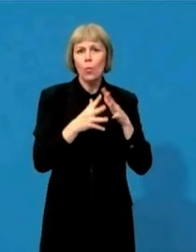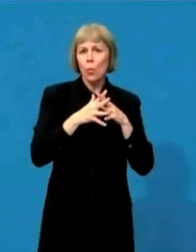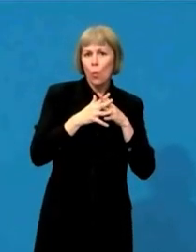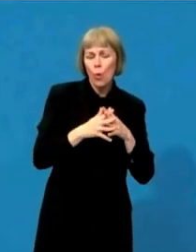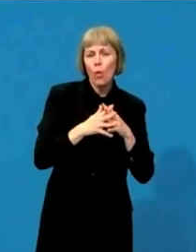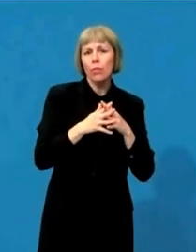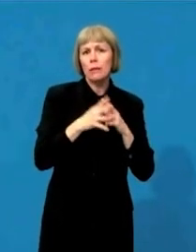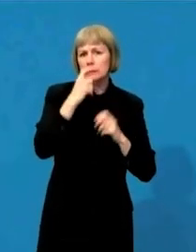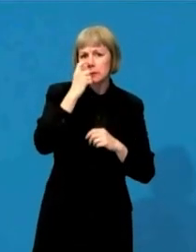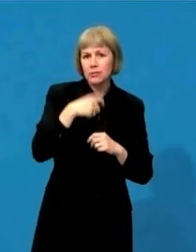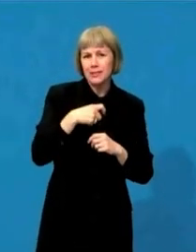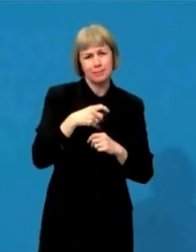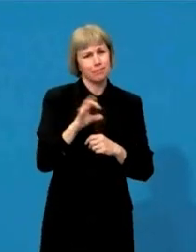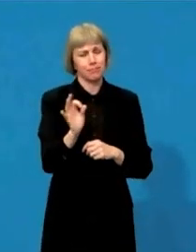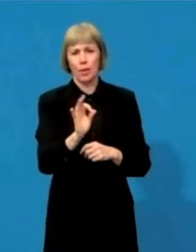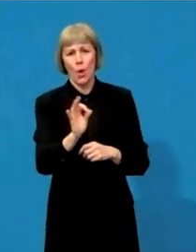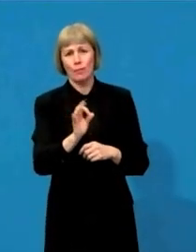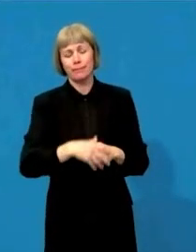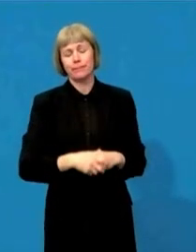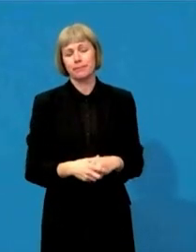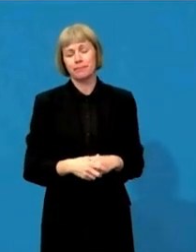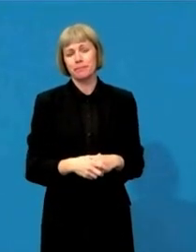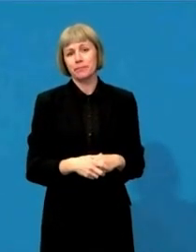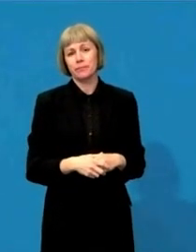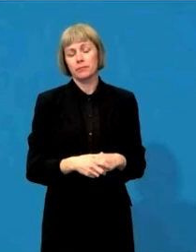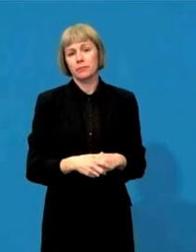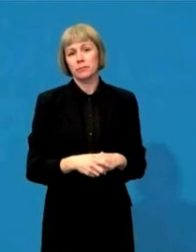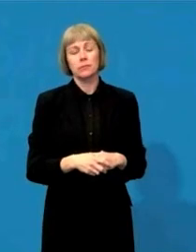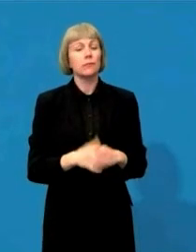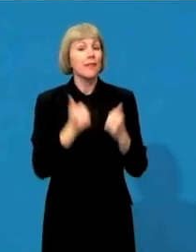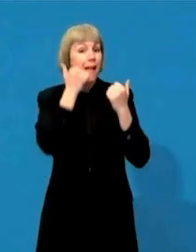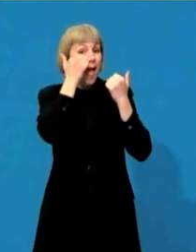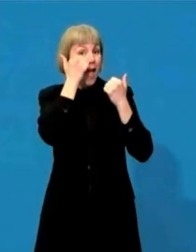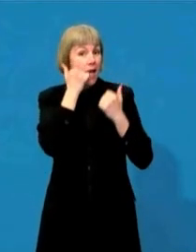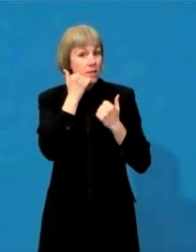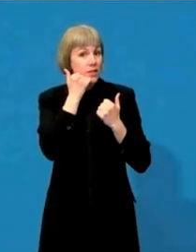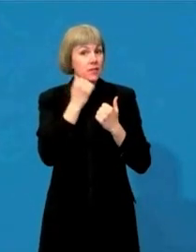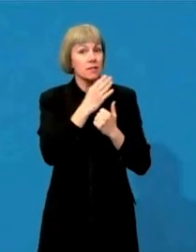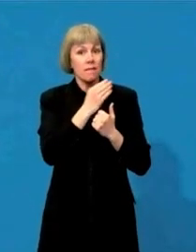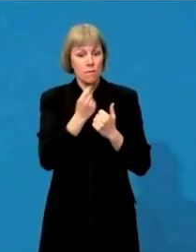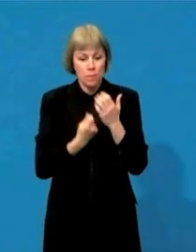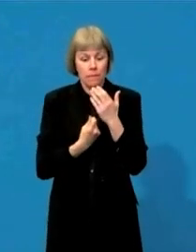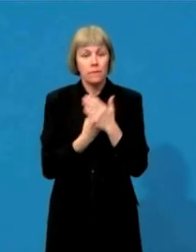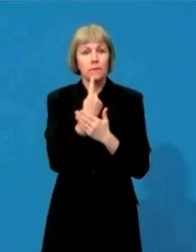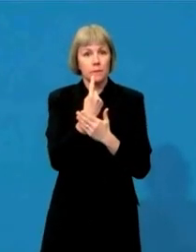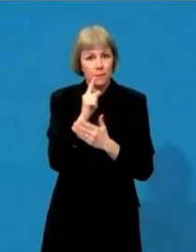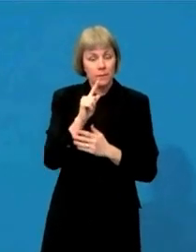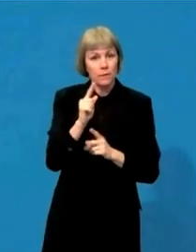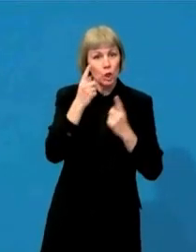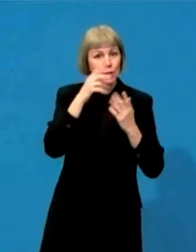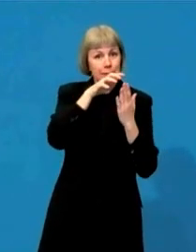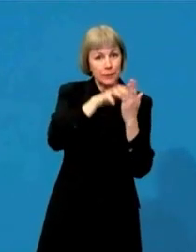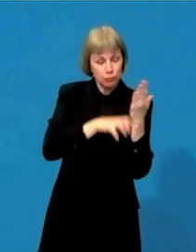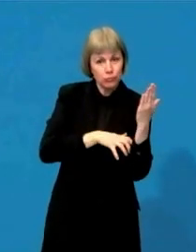From the evidence that came out of the first prevalence, where you are, Commissioner